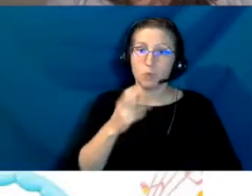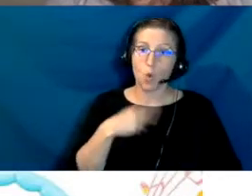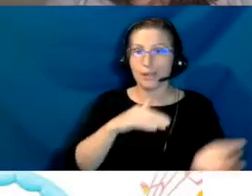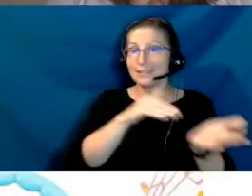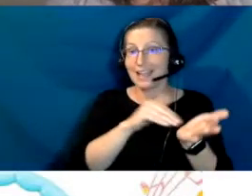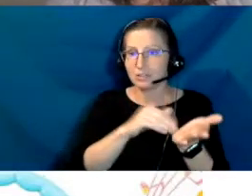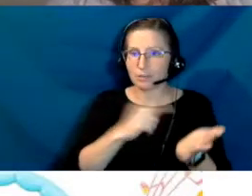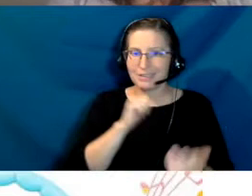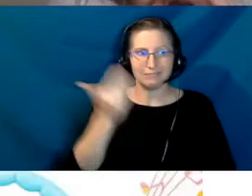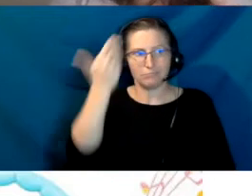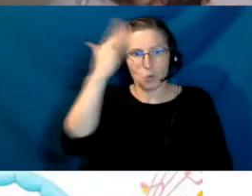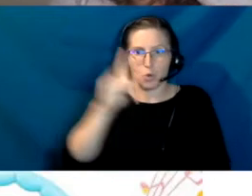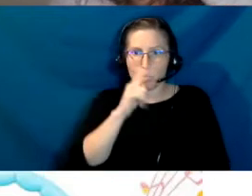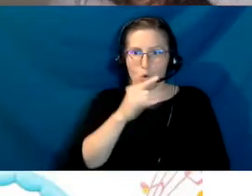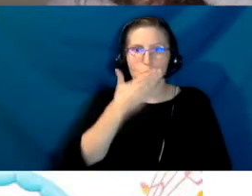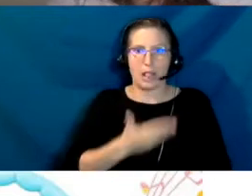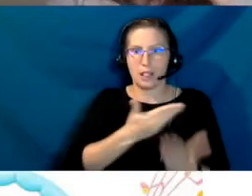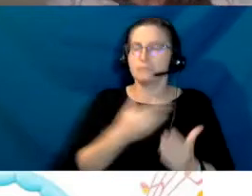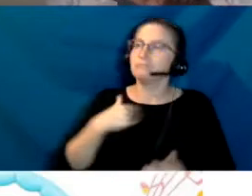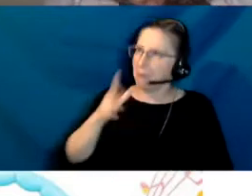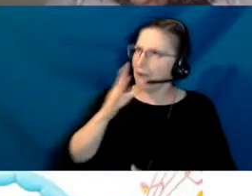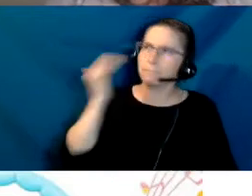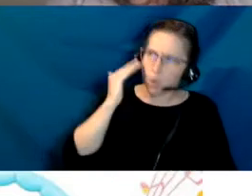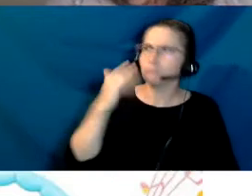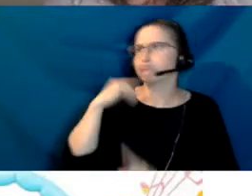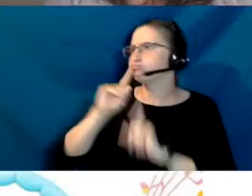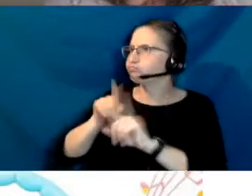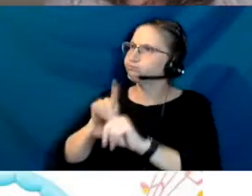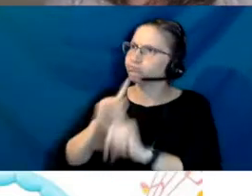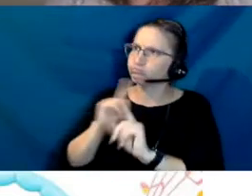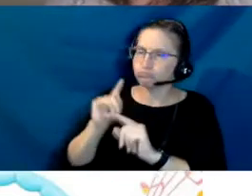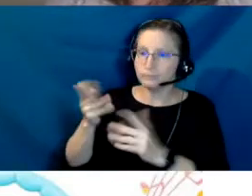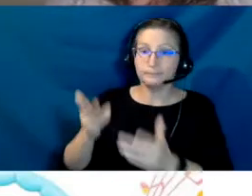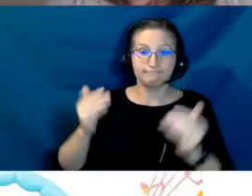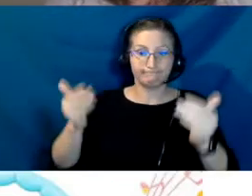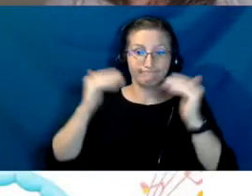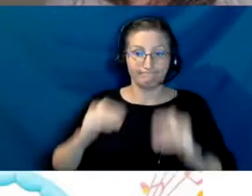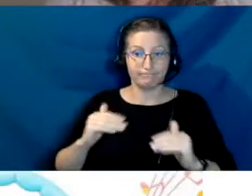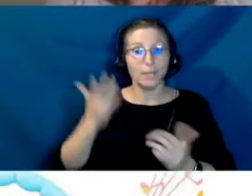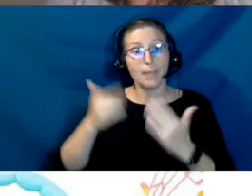someone they're not as familiar with. The child might show a preference for certain